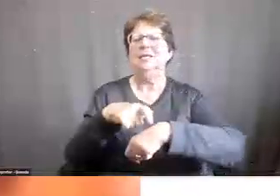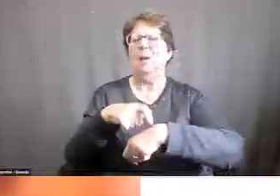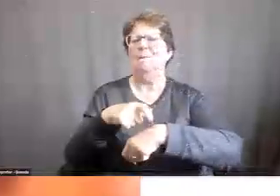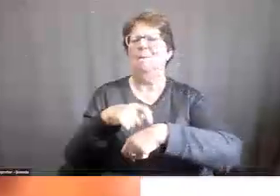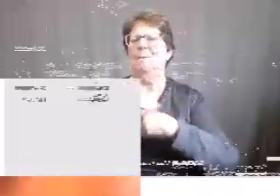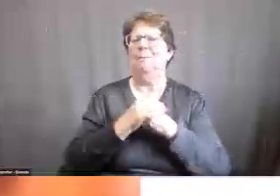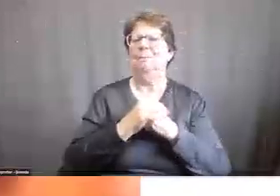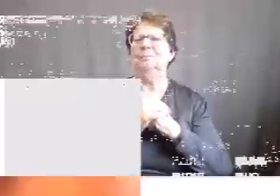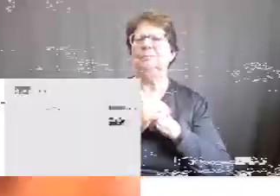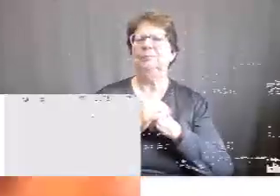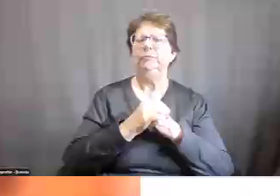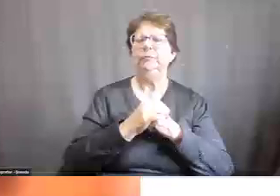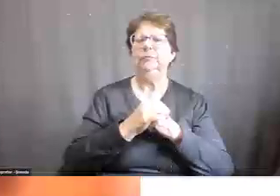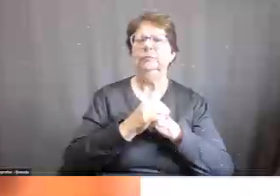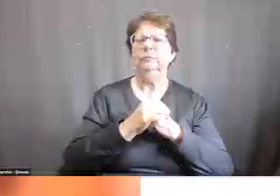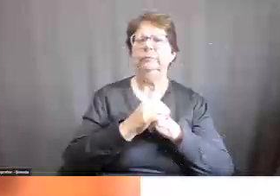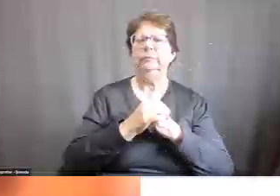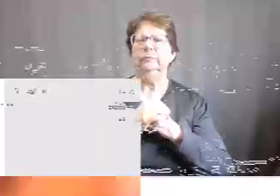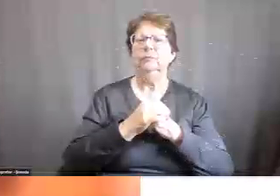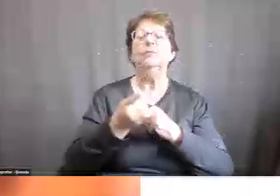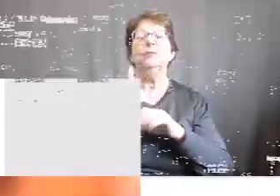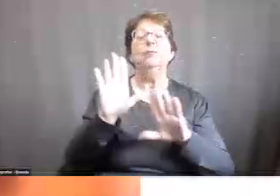Boardroom: It's a great question, and